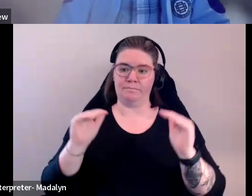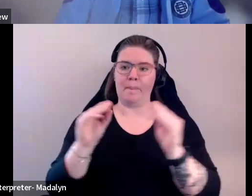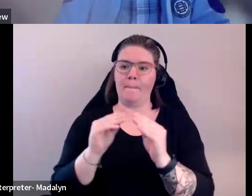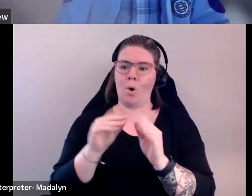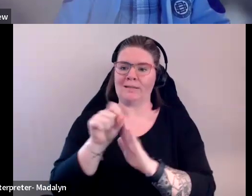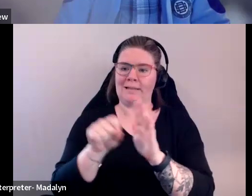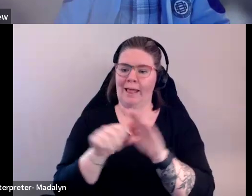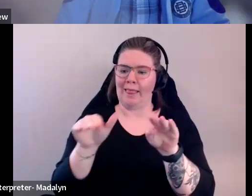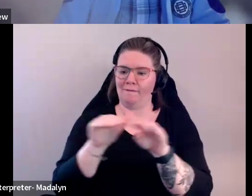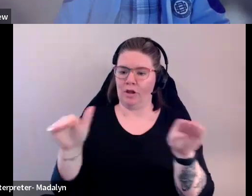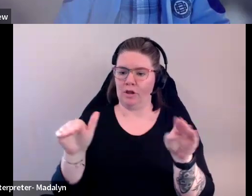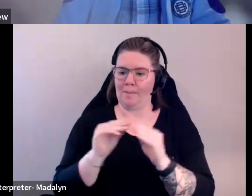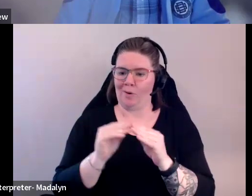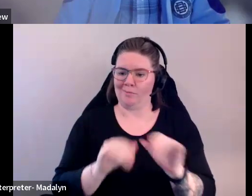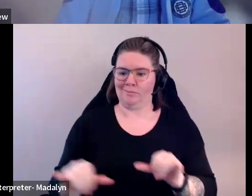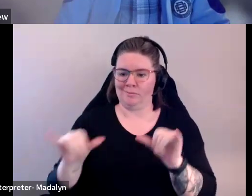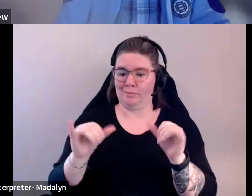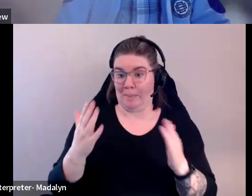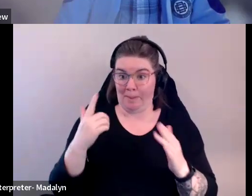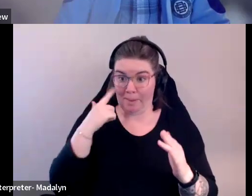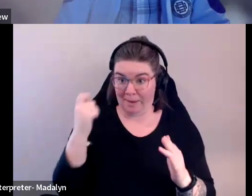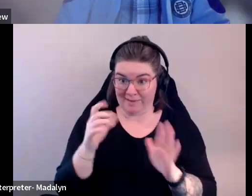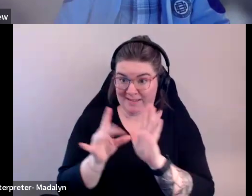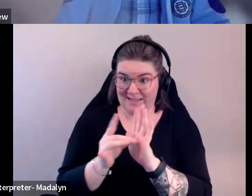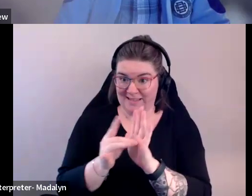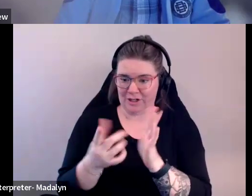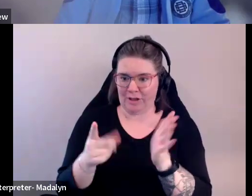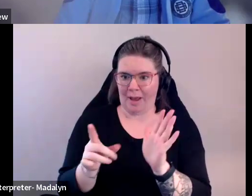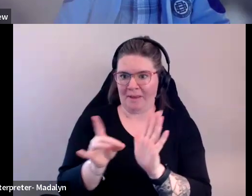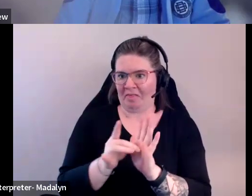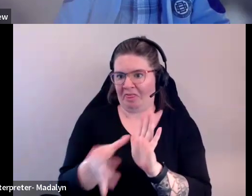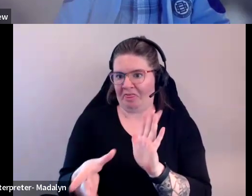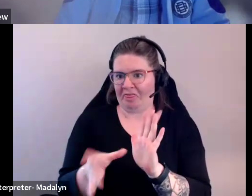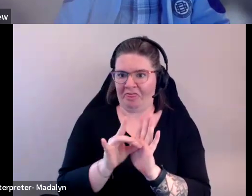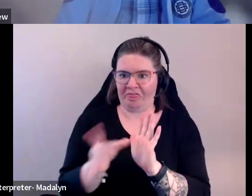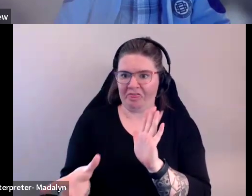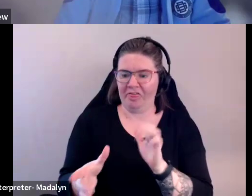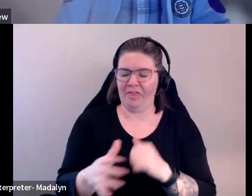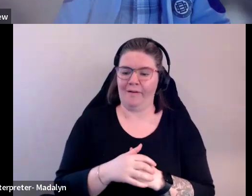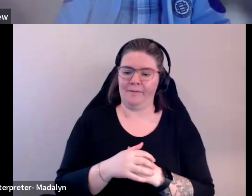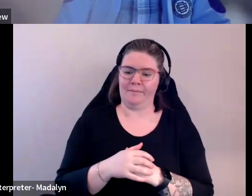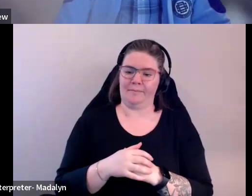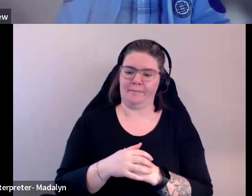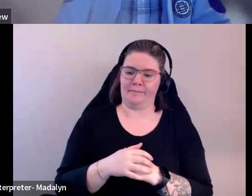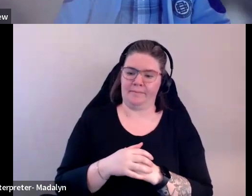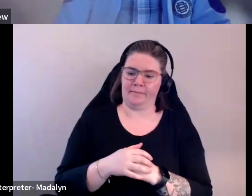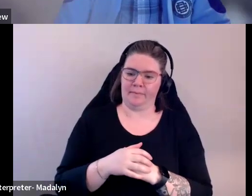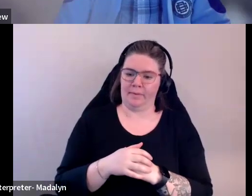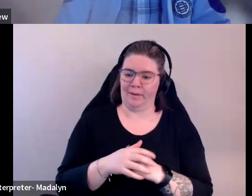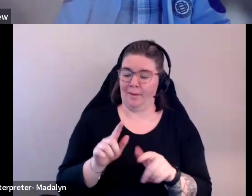Brooke Wilson (she/her): maybe the reason they went away from stickers is they came off. But Brooke Wilson (she/her): also.